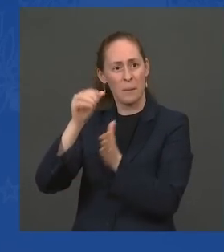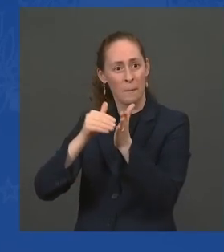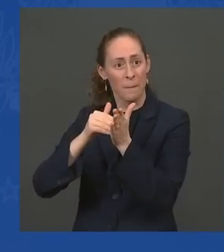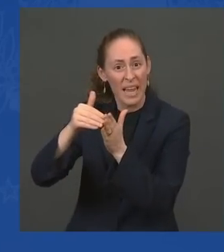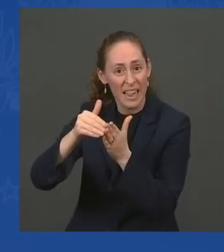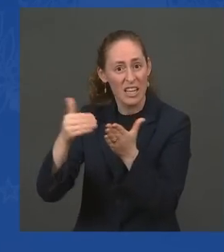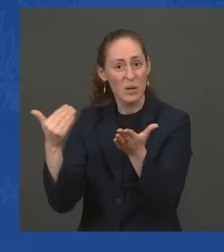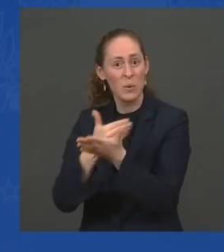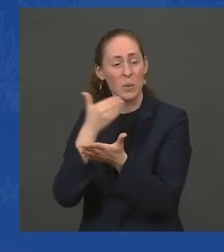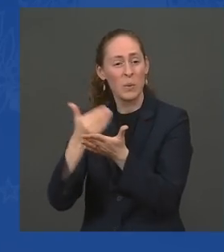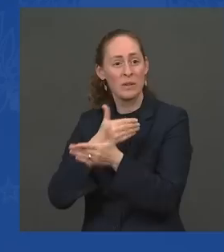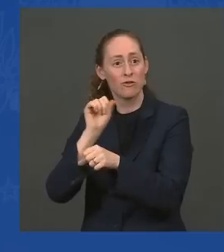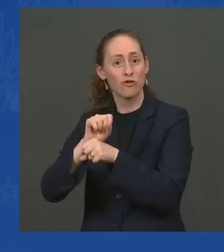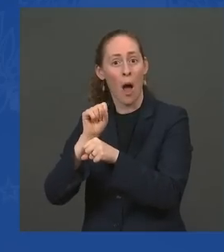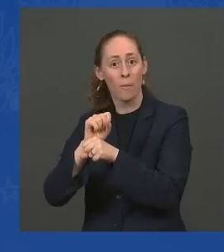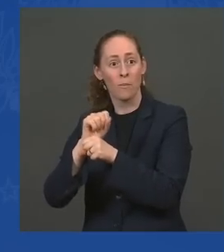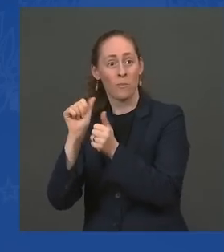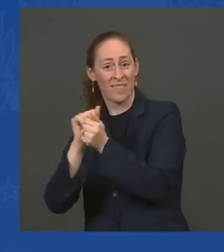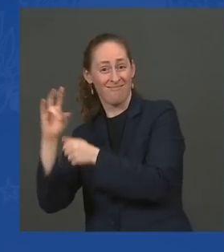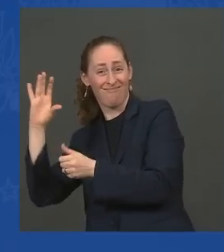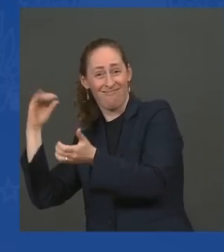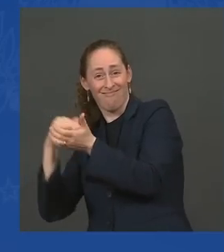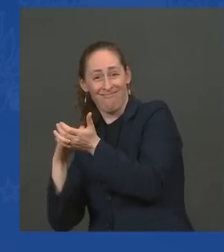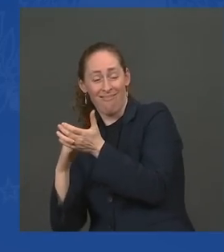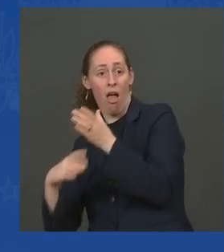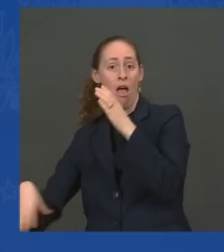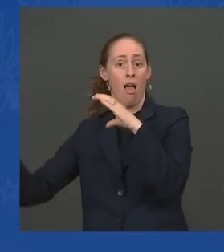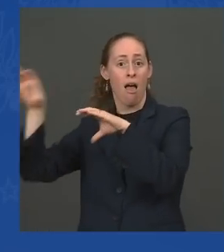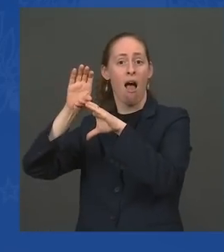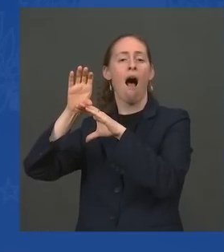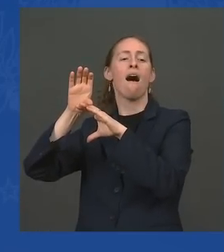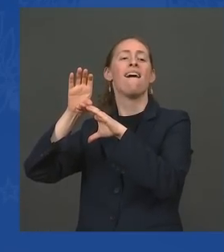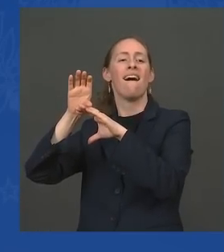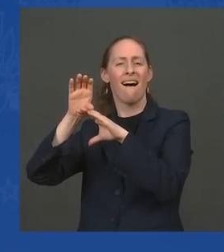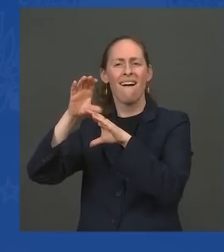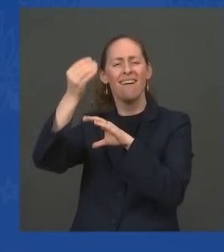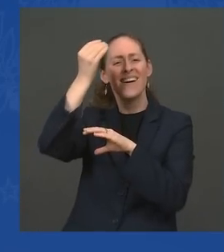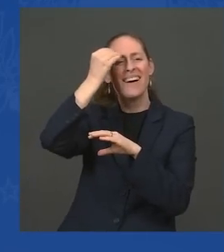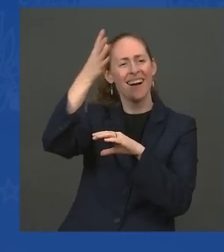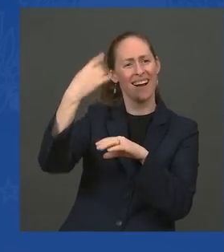So, it's good news that Americans are working and wages are up as well.